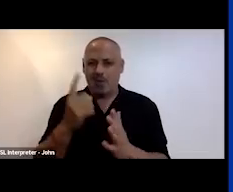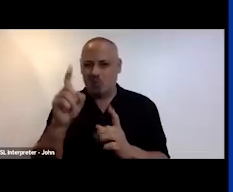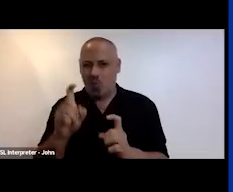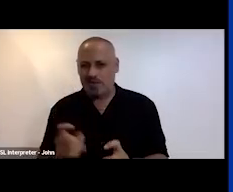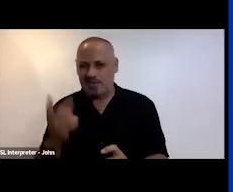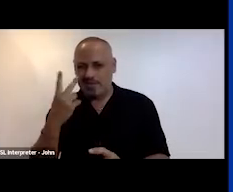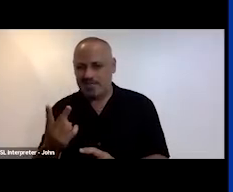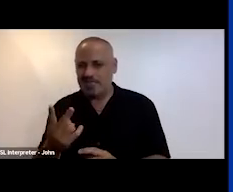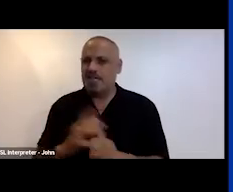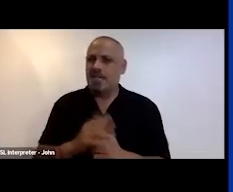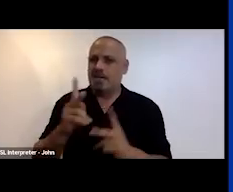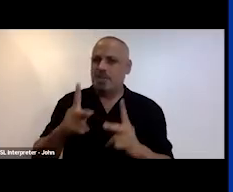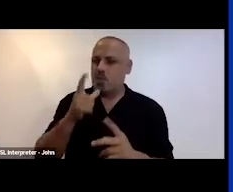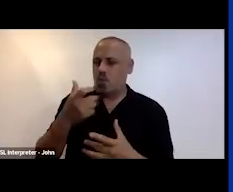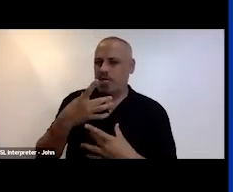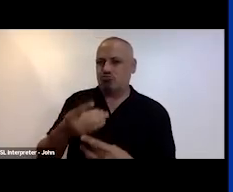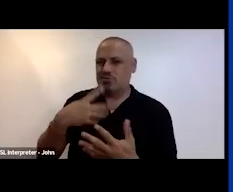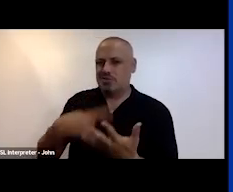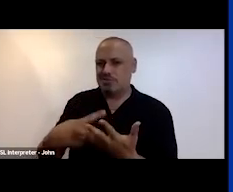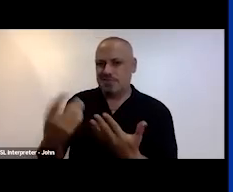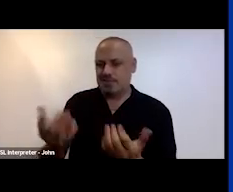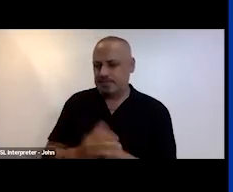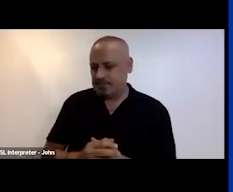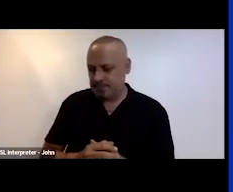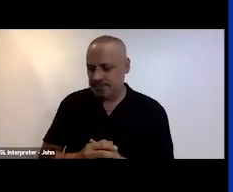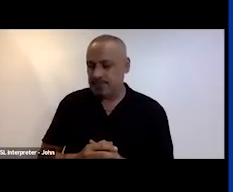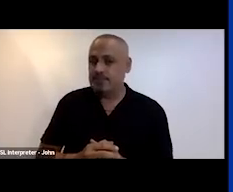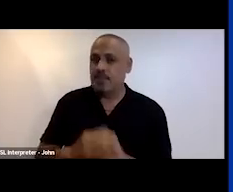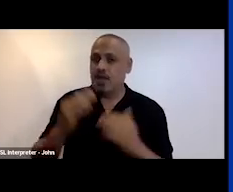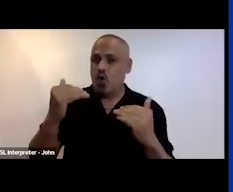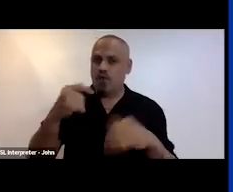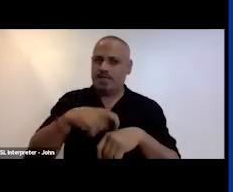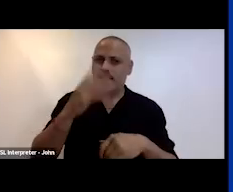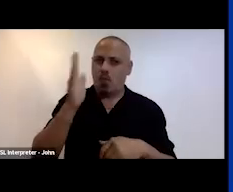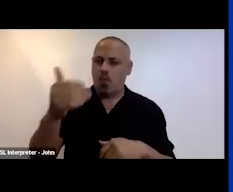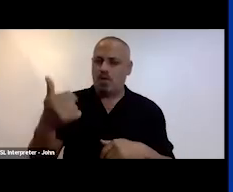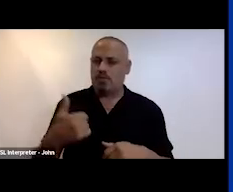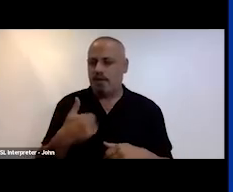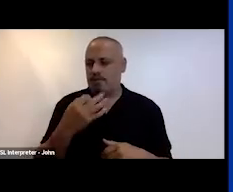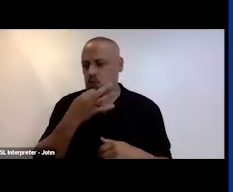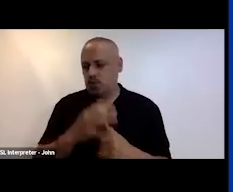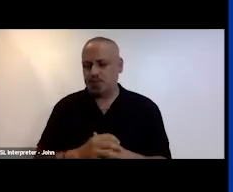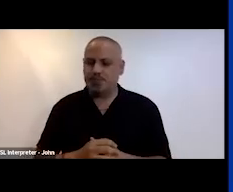that that's a thing that people are interesting in talking about too. So hopefully we'll have some time for some Q&A about that piece.